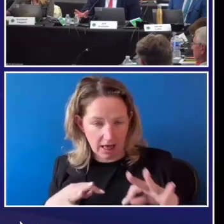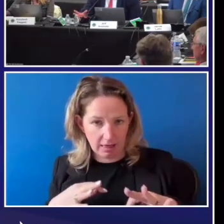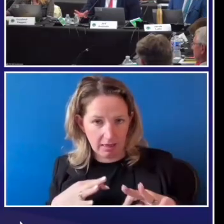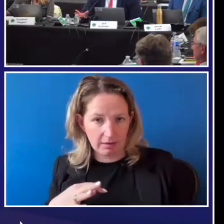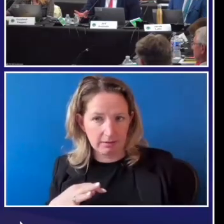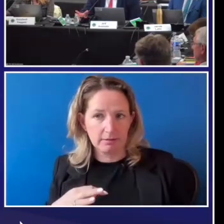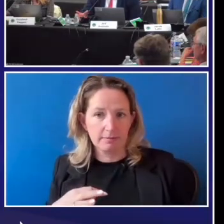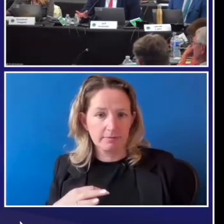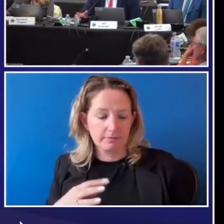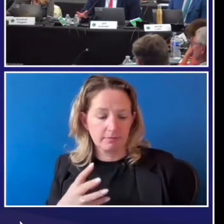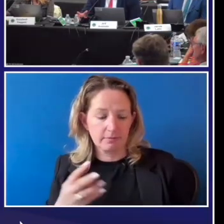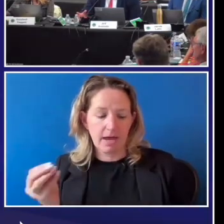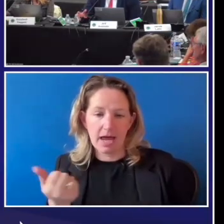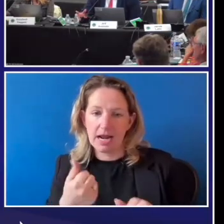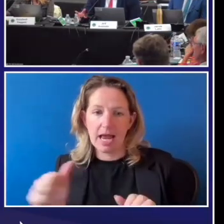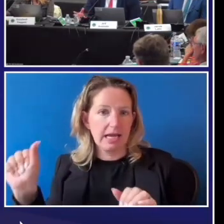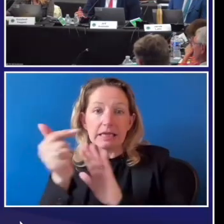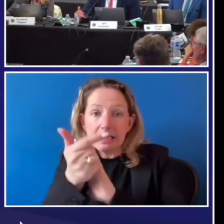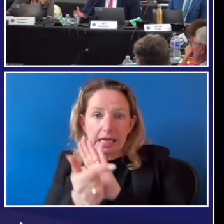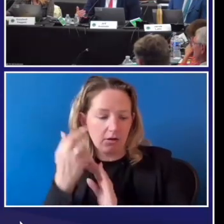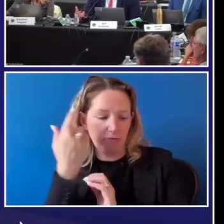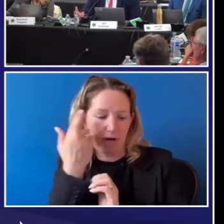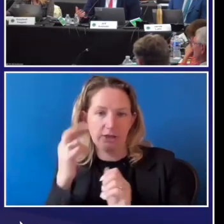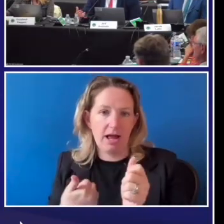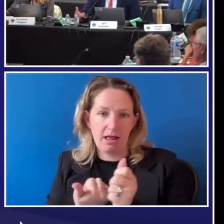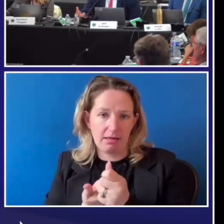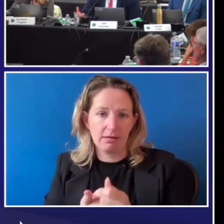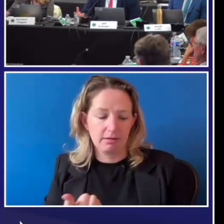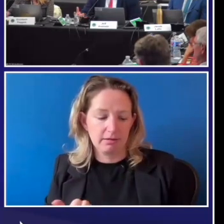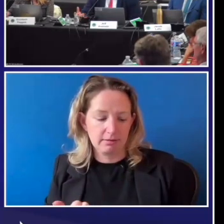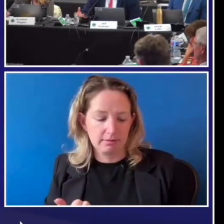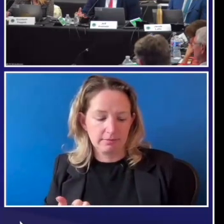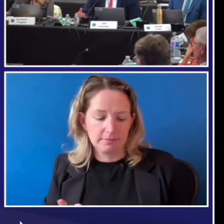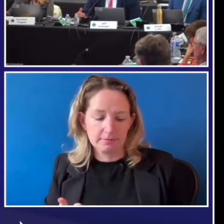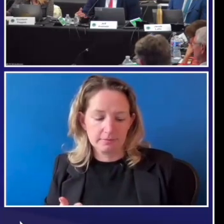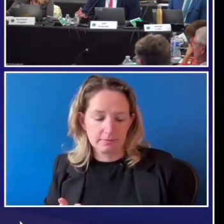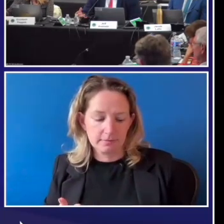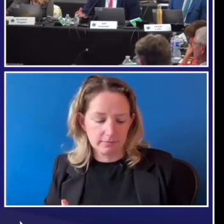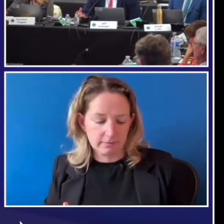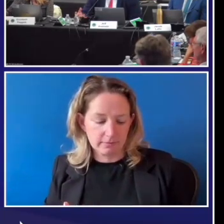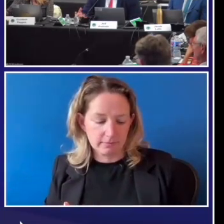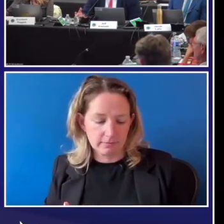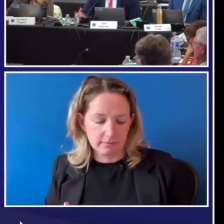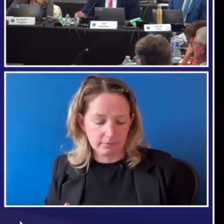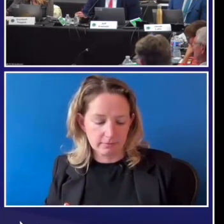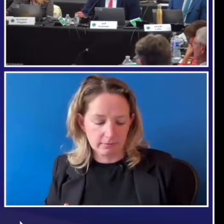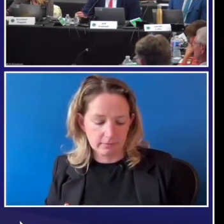where you think it, you know, because that's really where we're, we're focused on is that we think that, um, where